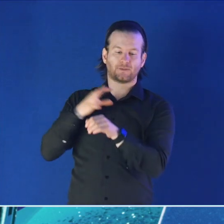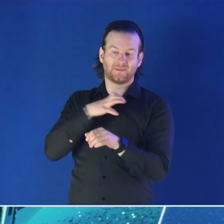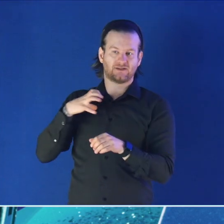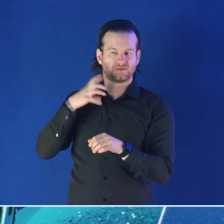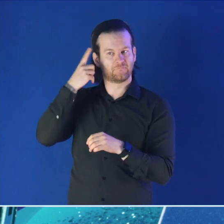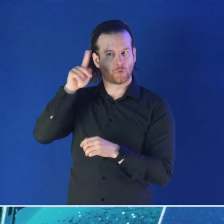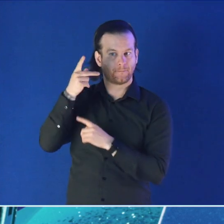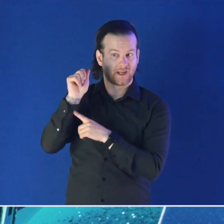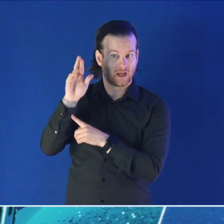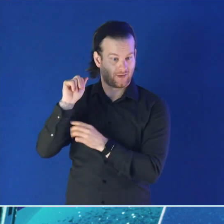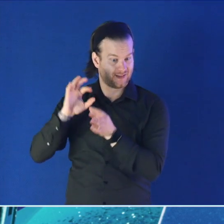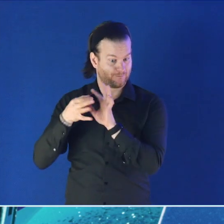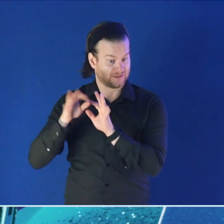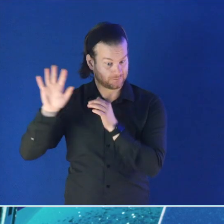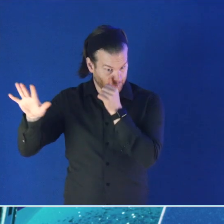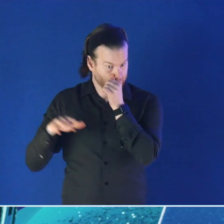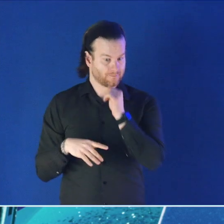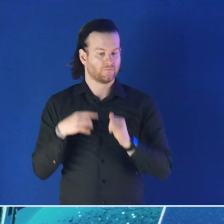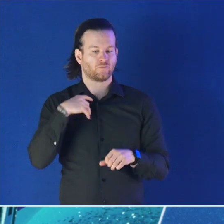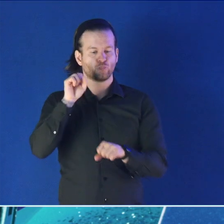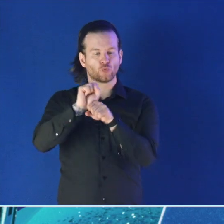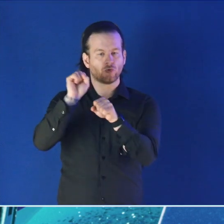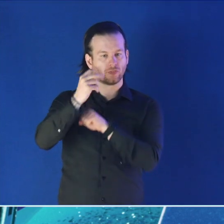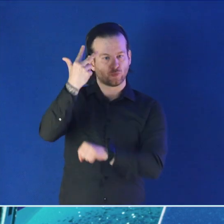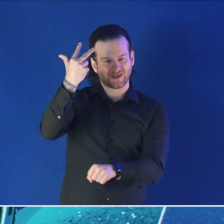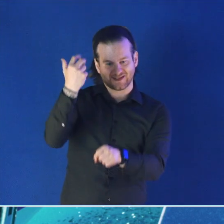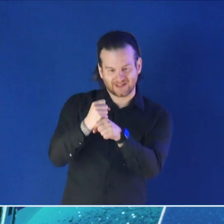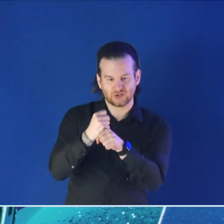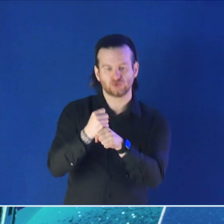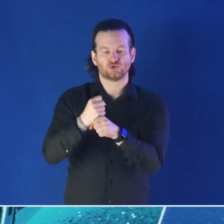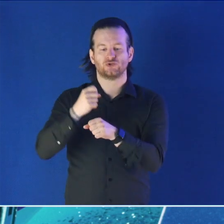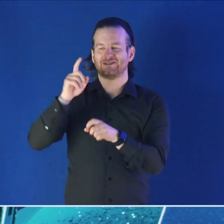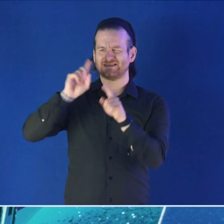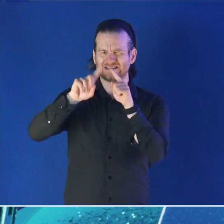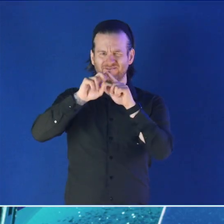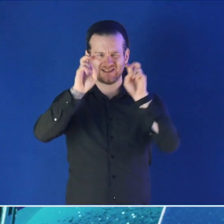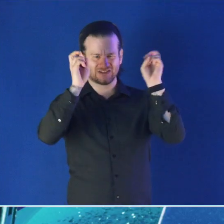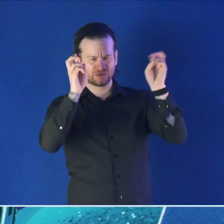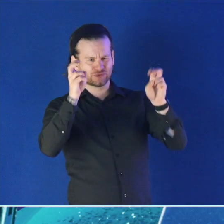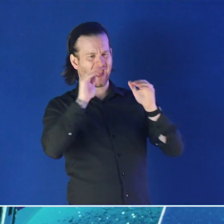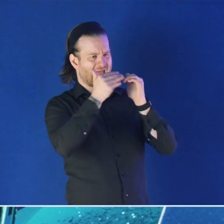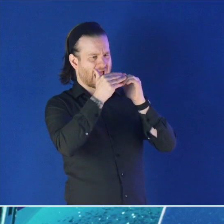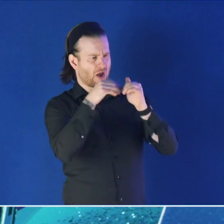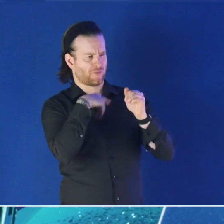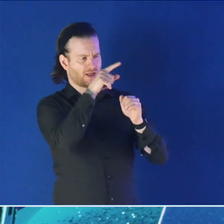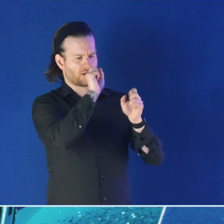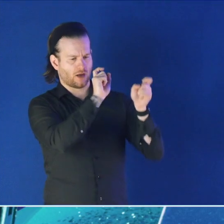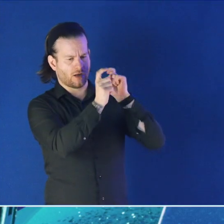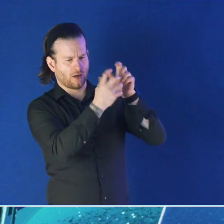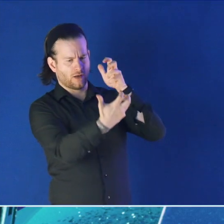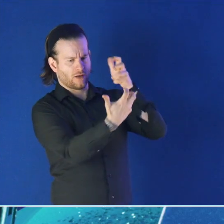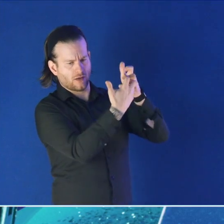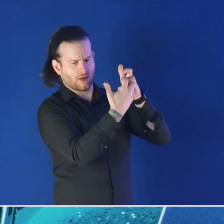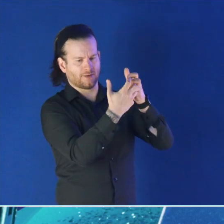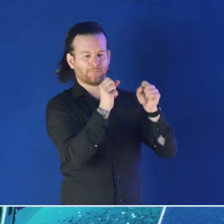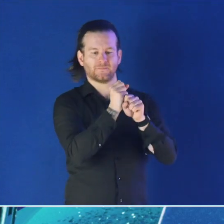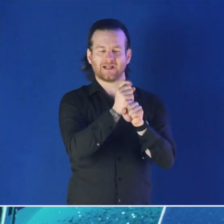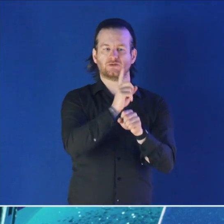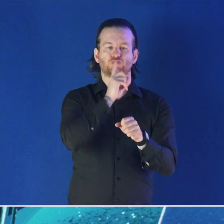of how do we get adaptive sports to be main stage, front and center, as it deserves to be.